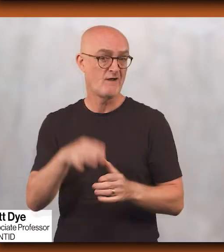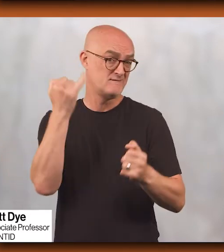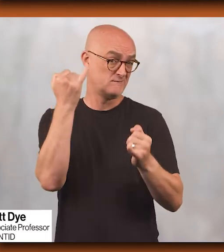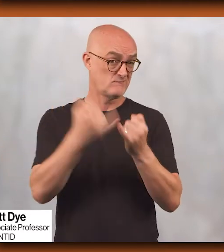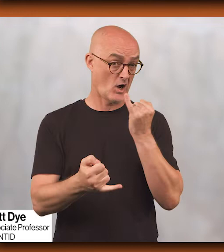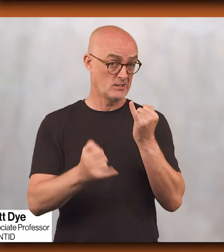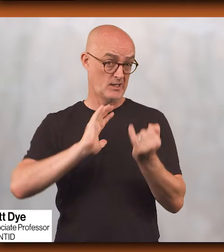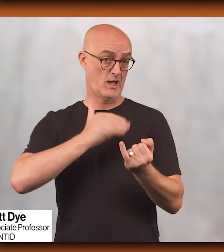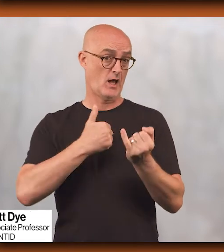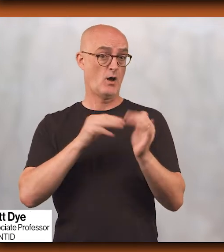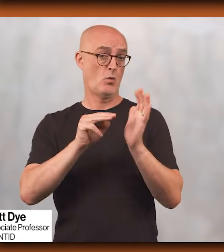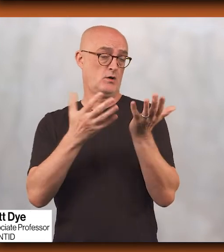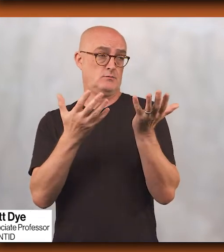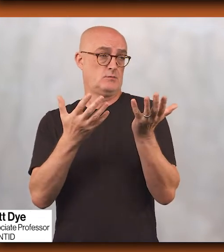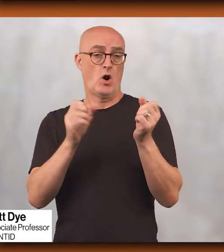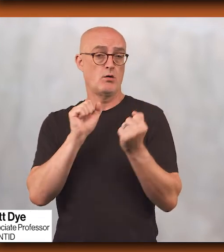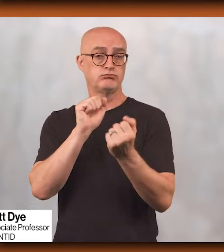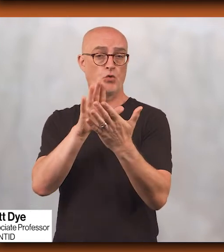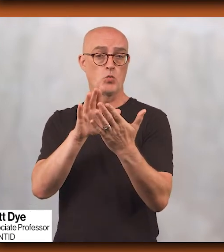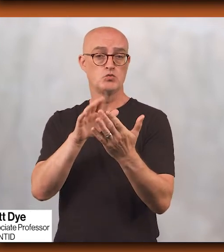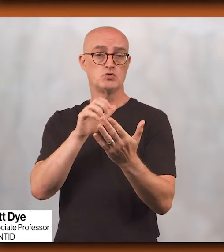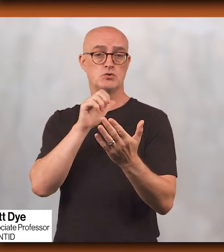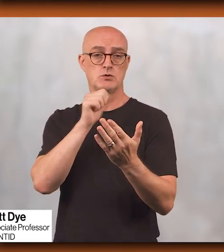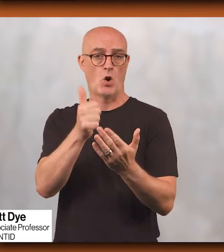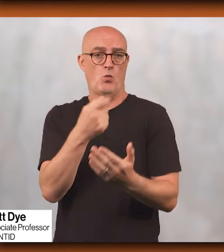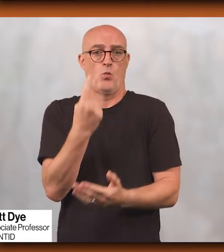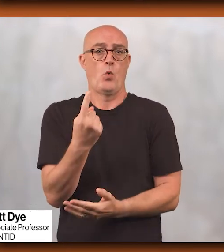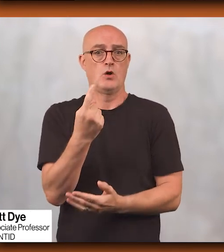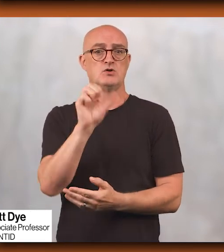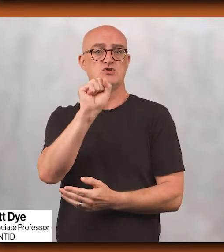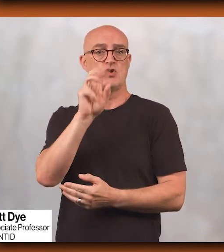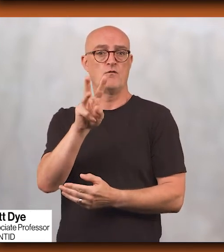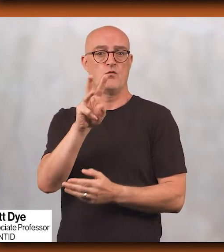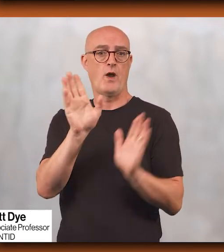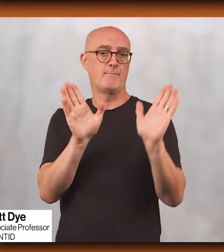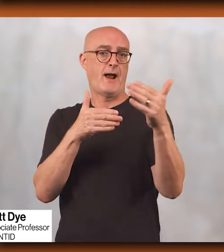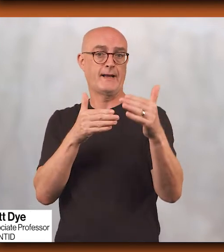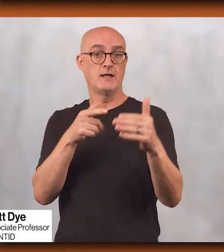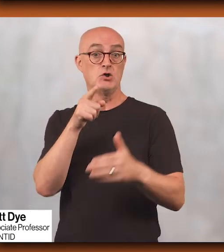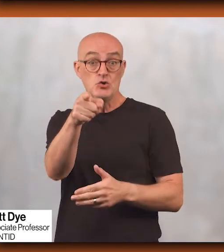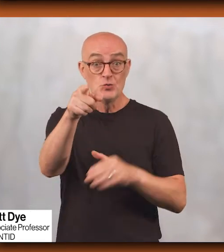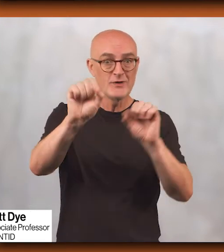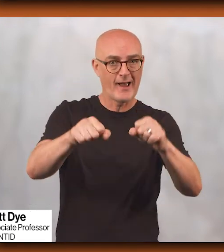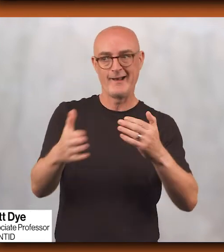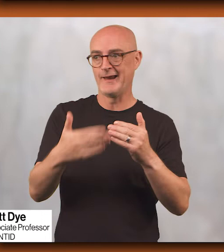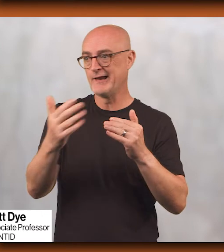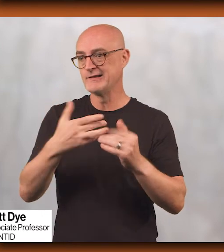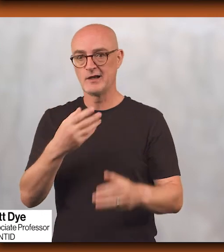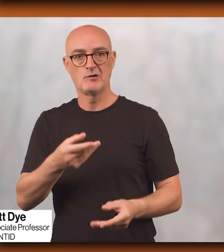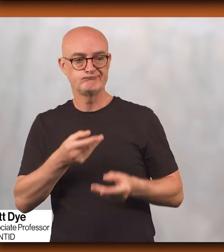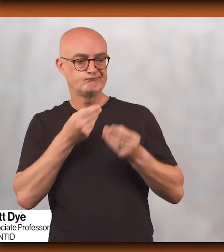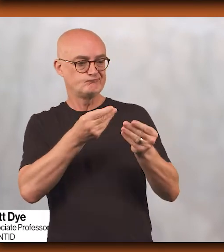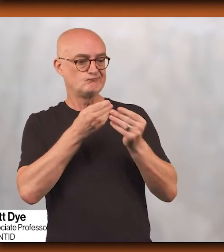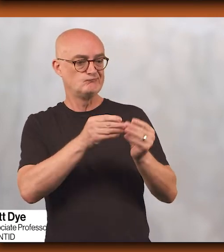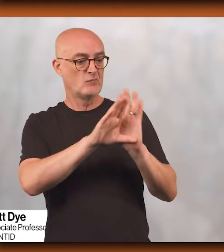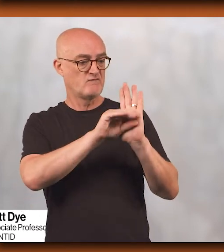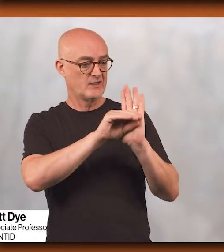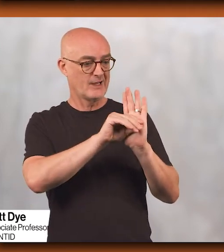but we'd like to eventually make it so. You have to run the computer vision model, get your intermediate 3D coordinates,